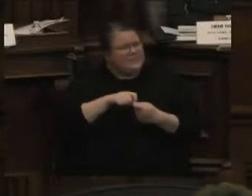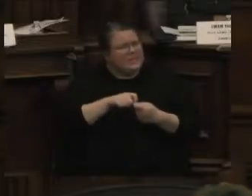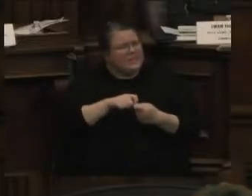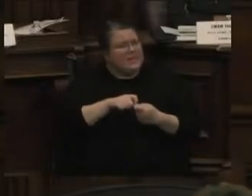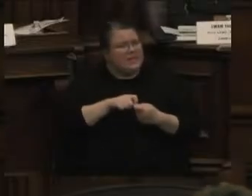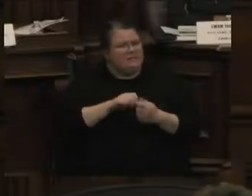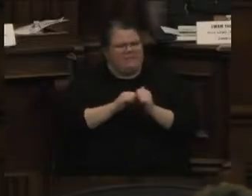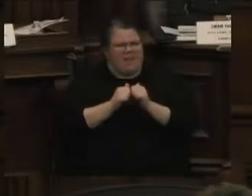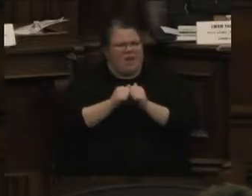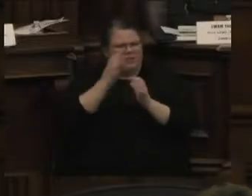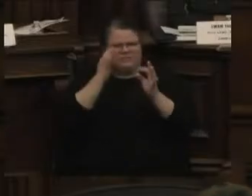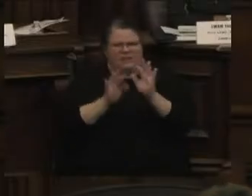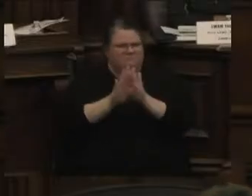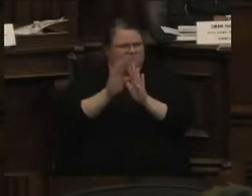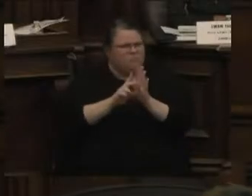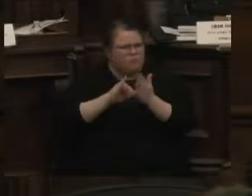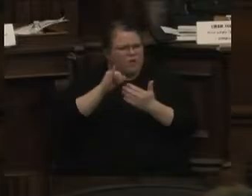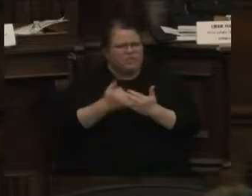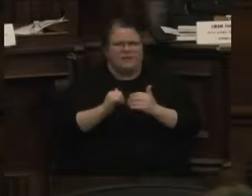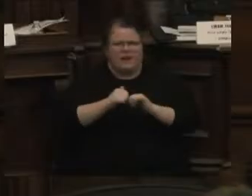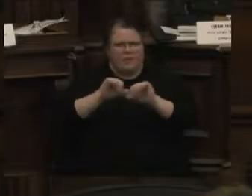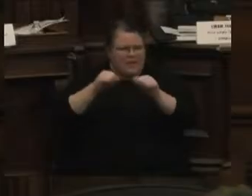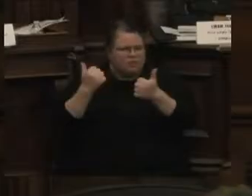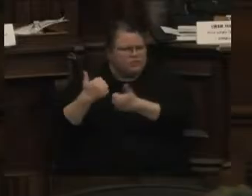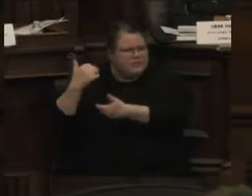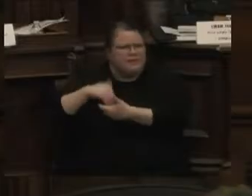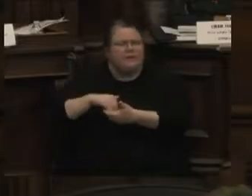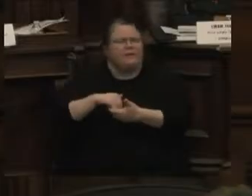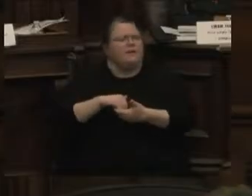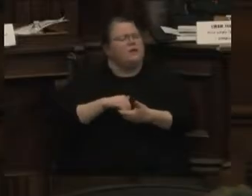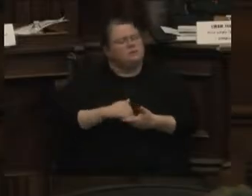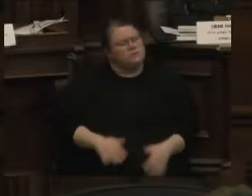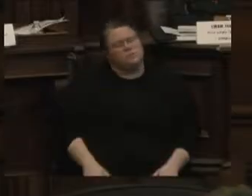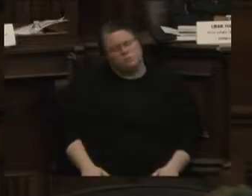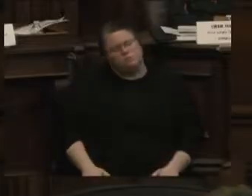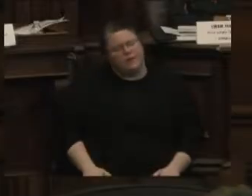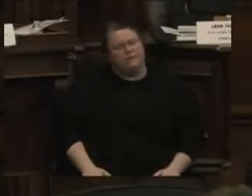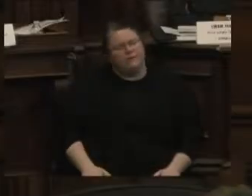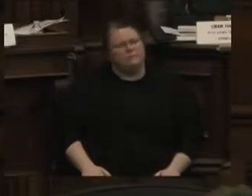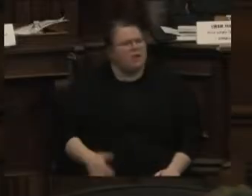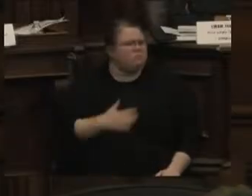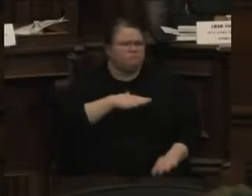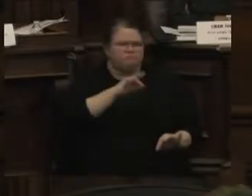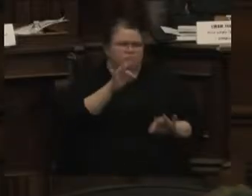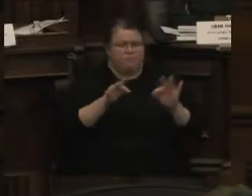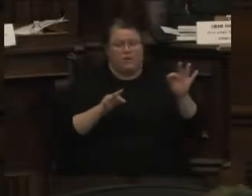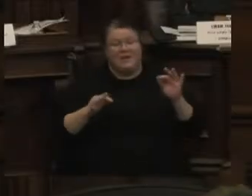be happy to share some of my perspectives and experience on sort of how this, this project